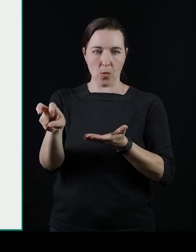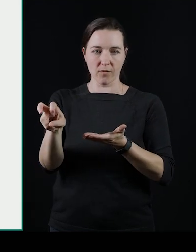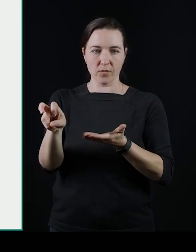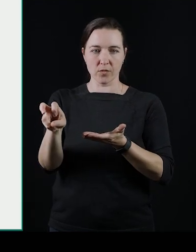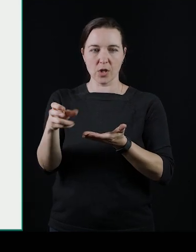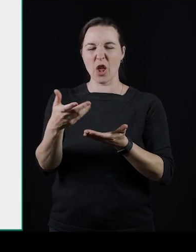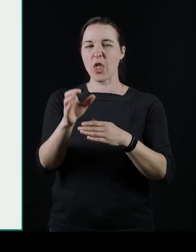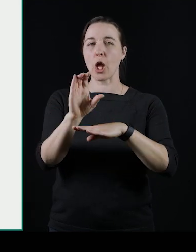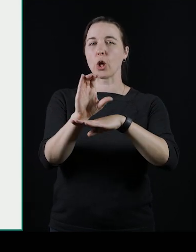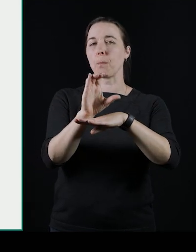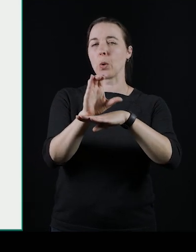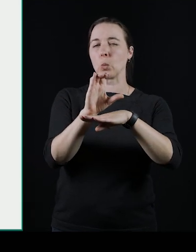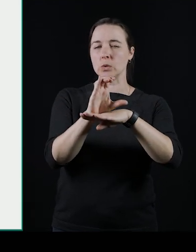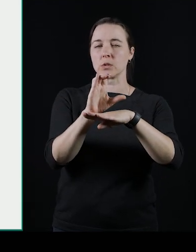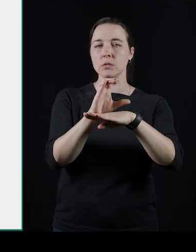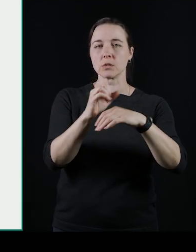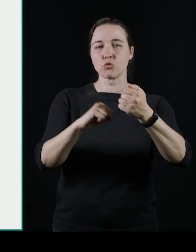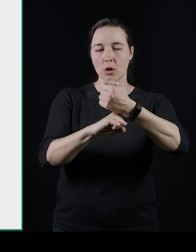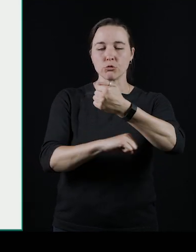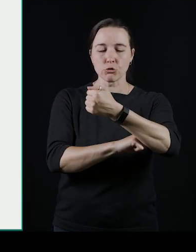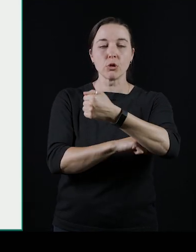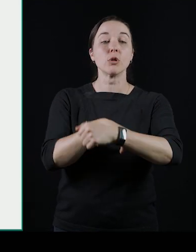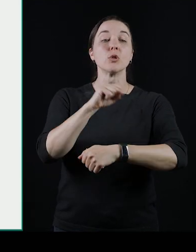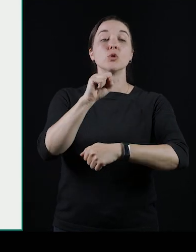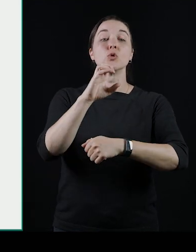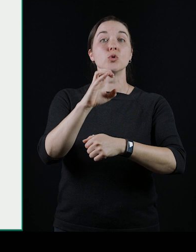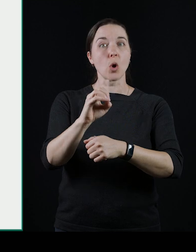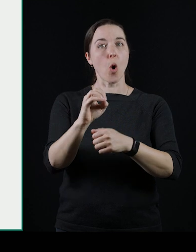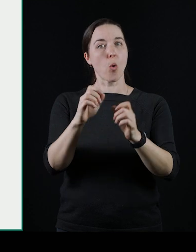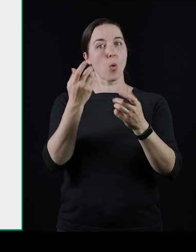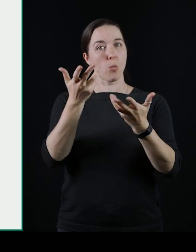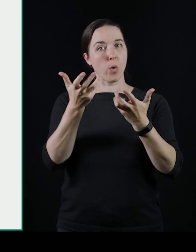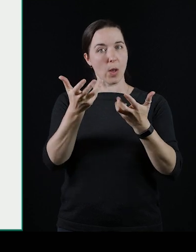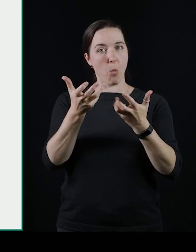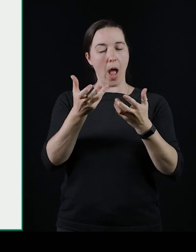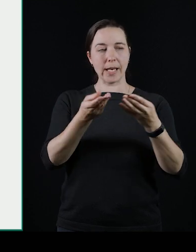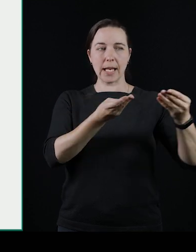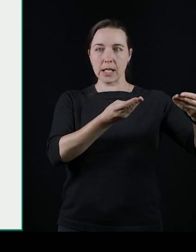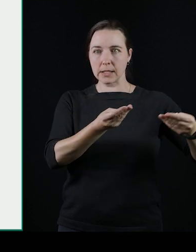our compute infrastructure. So to ensure a seamless update for our players